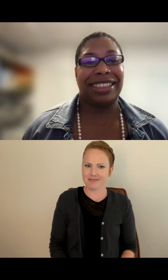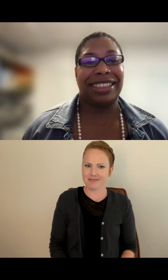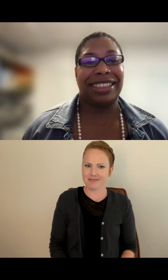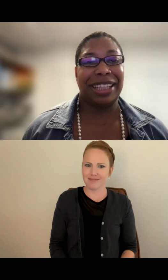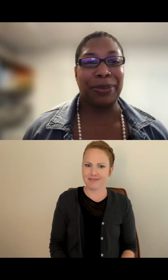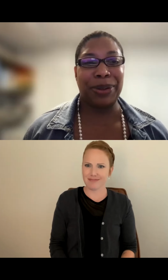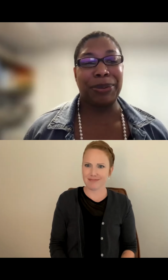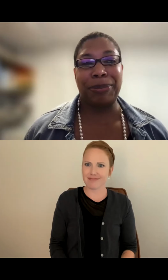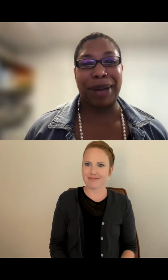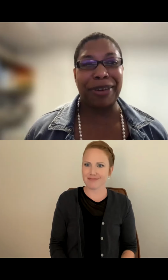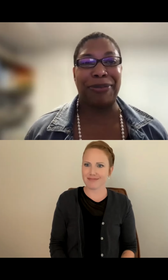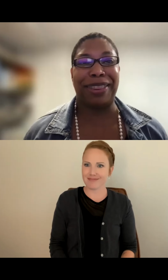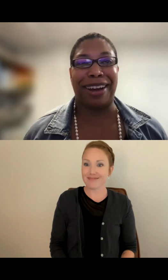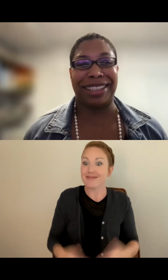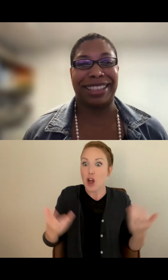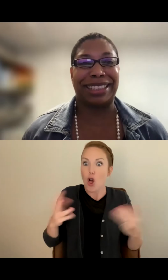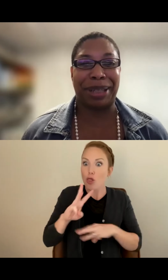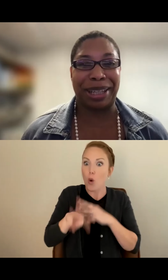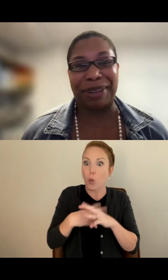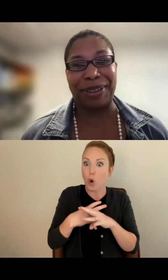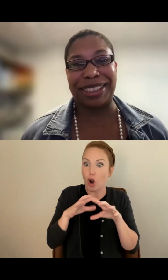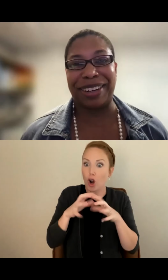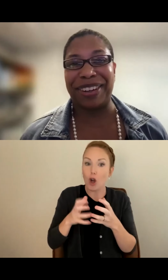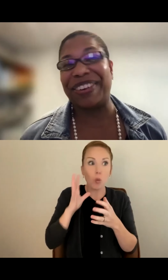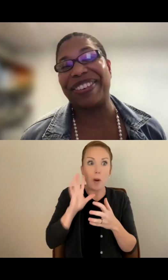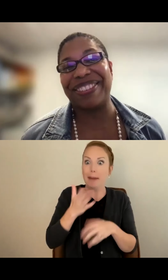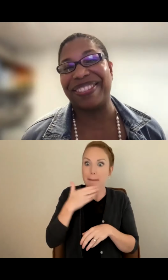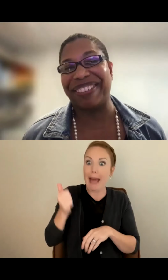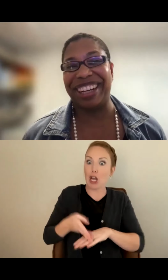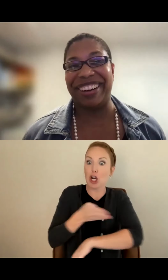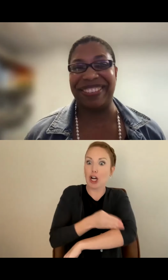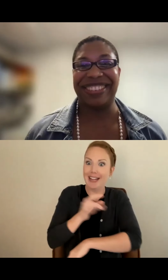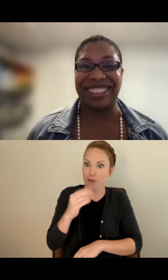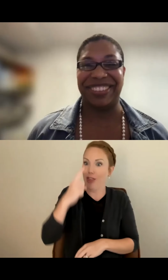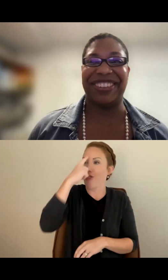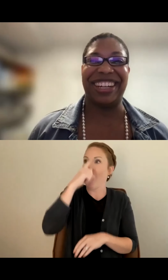I think that the world would be better if we thought accessibility first. I don't know why we don't do it more.